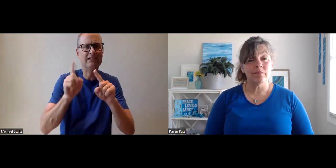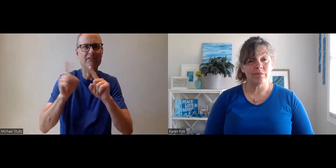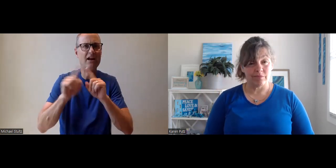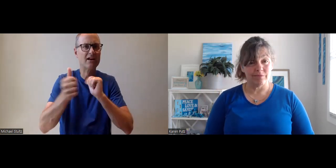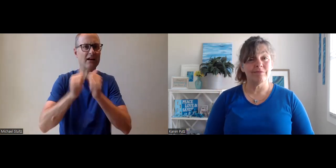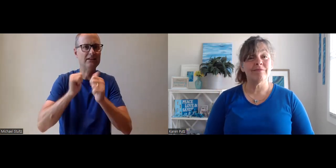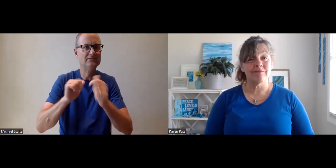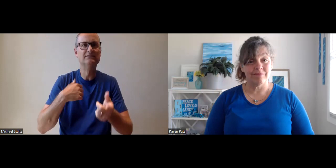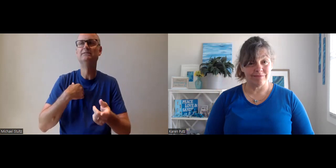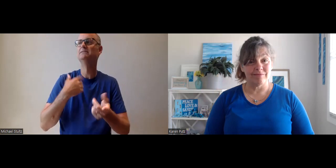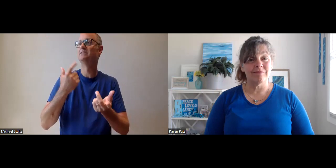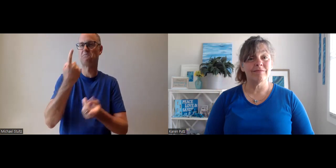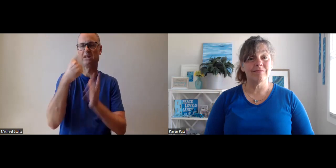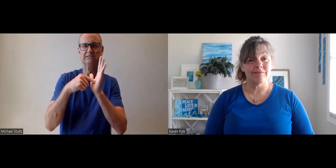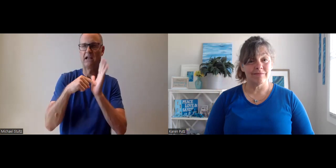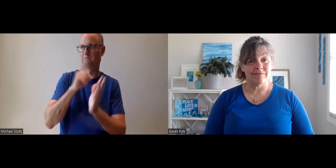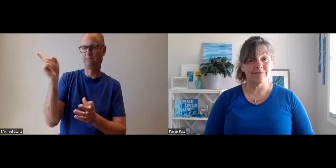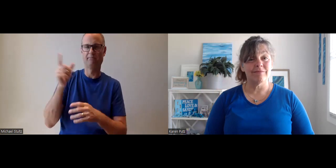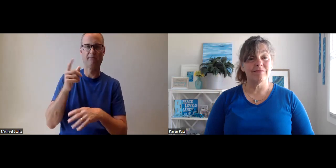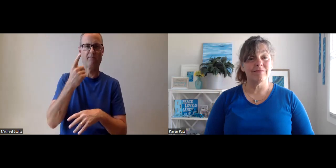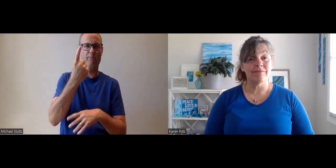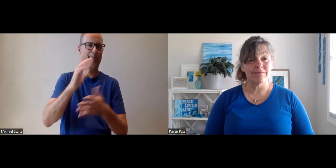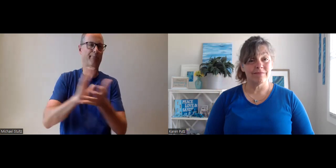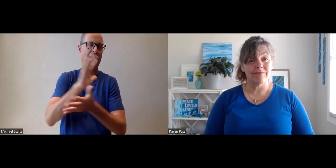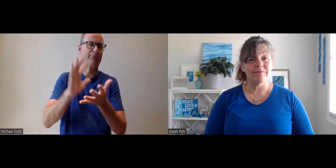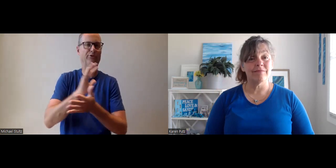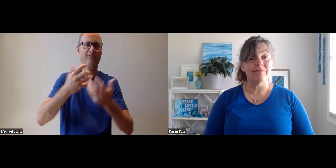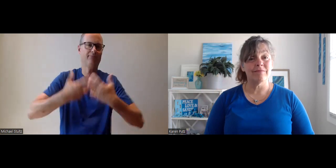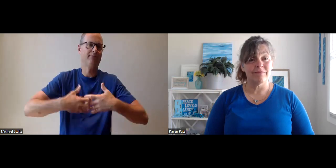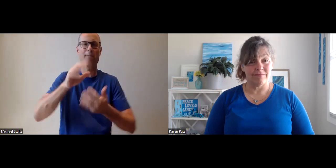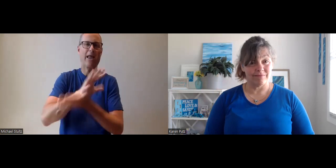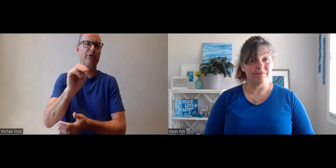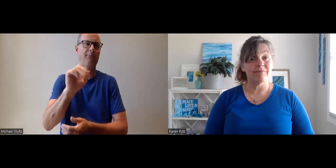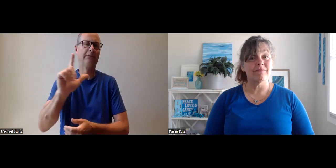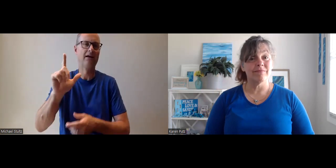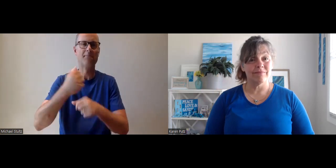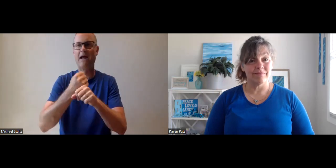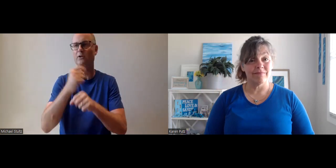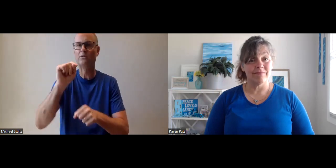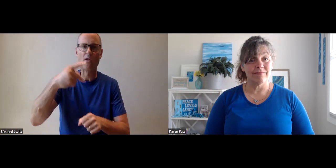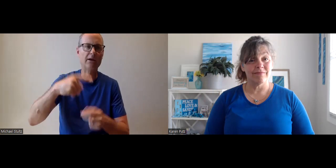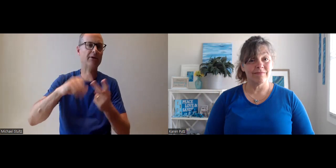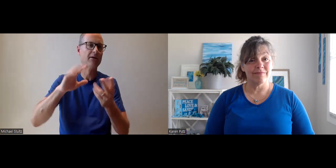for the contest, but I didn't make it into the first, second submission entry,